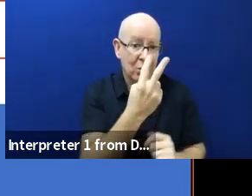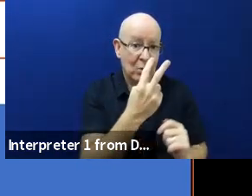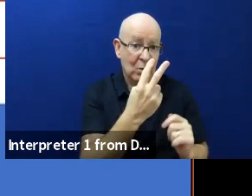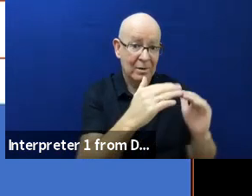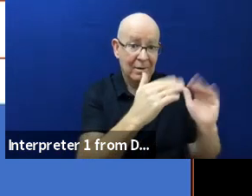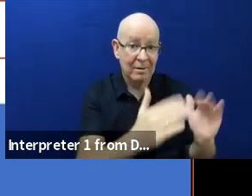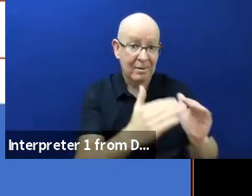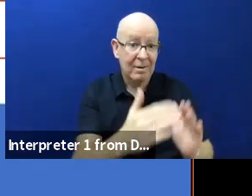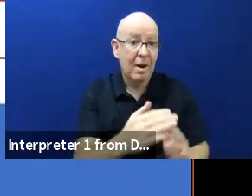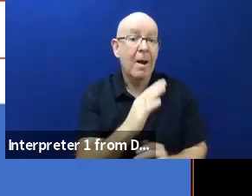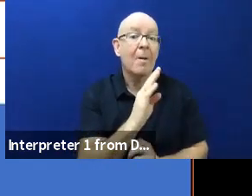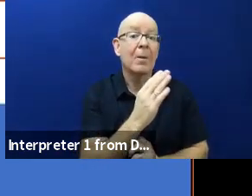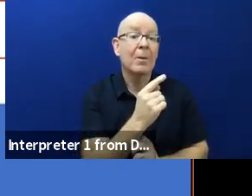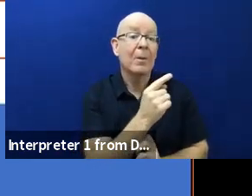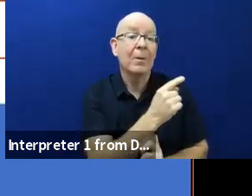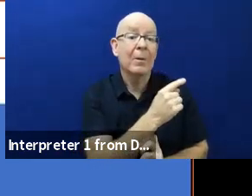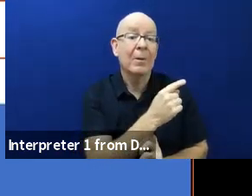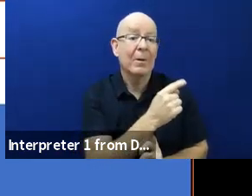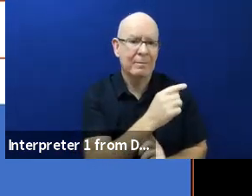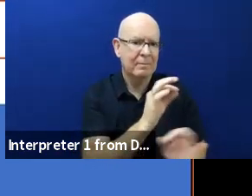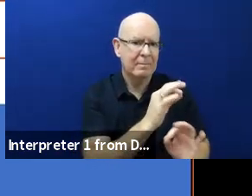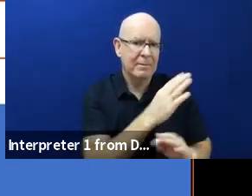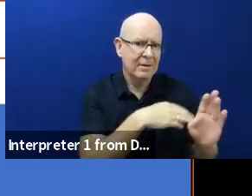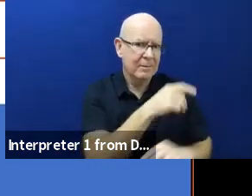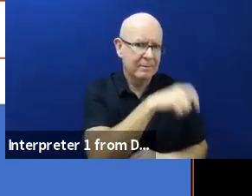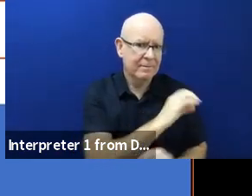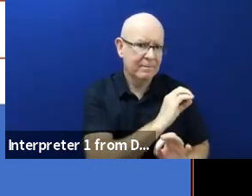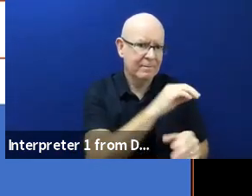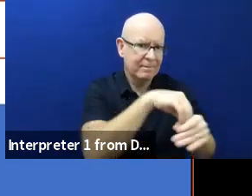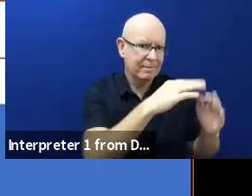and the orange household with and without disabilities but here we are looking at,